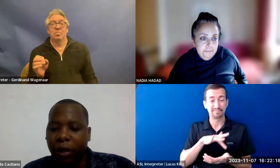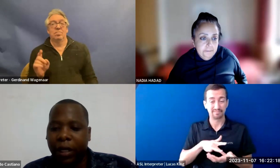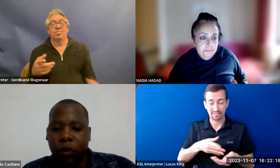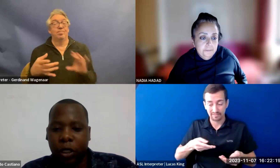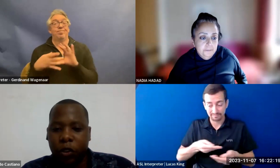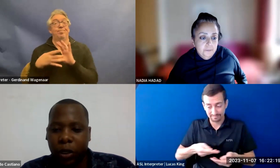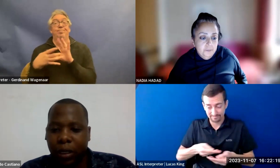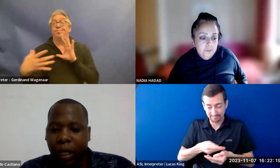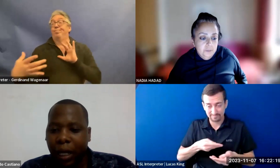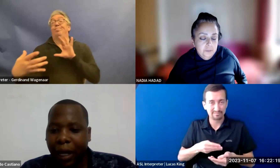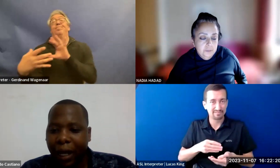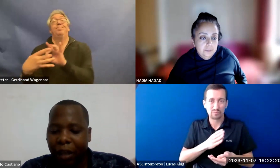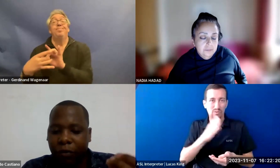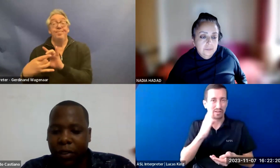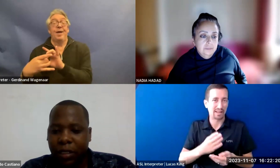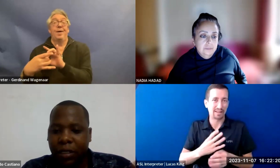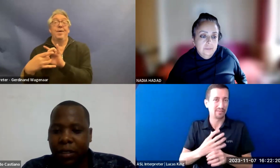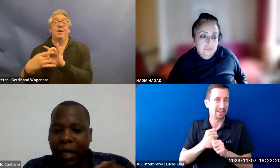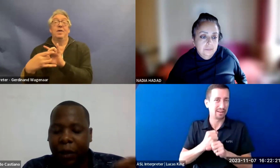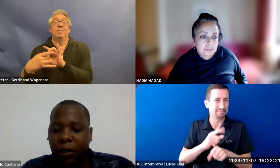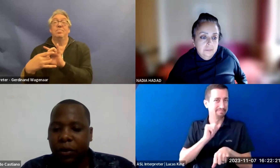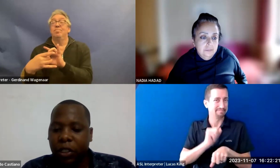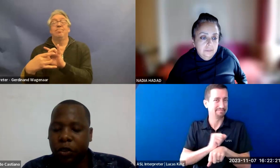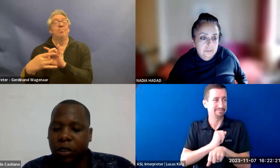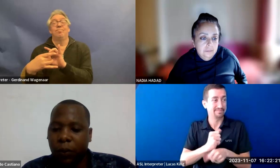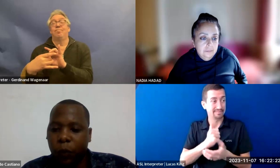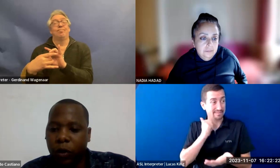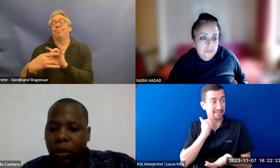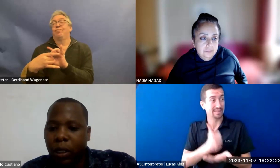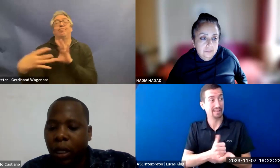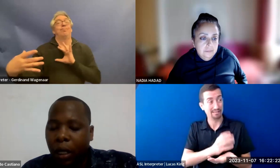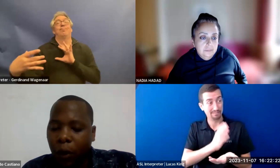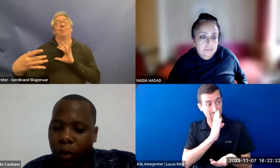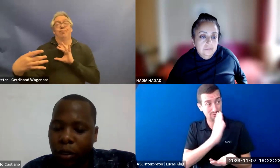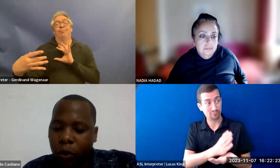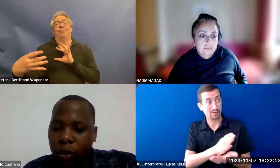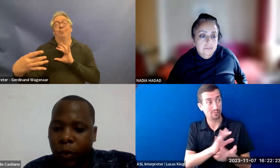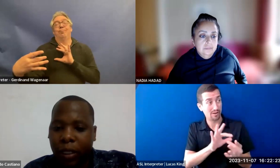and we never get to actually have this direct relationship with donors.